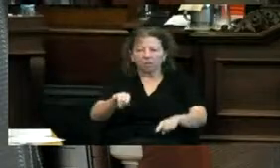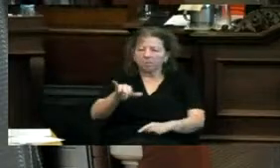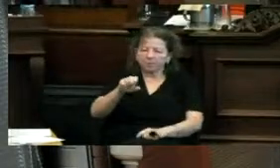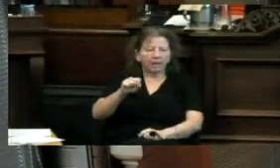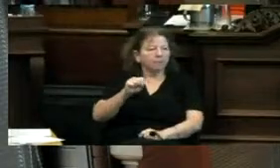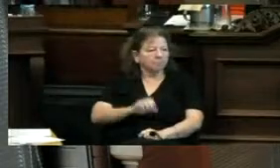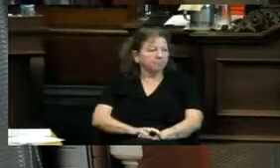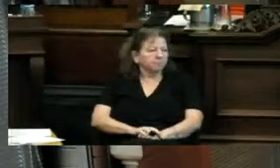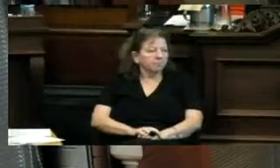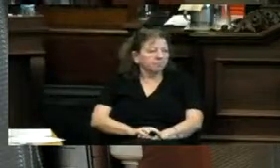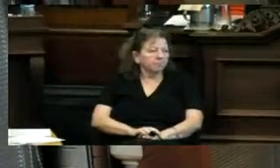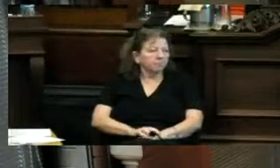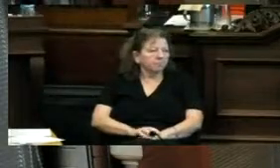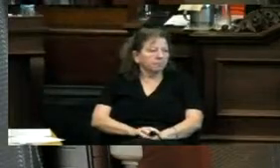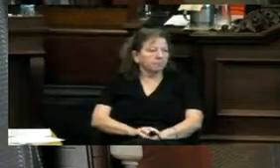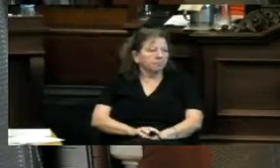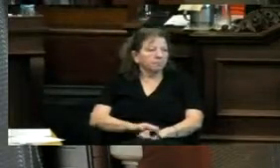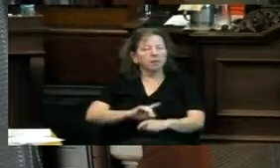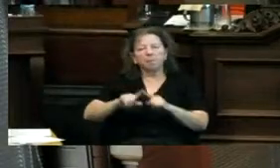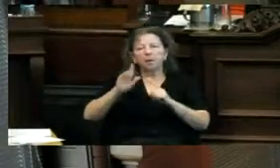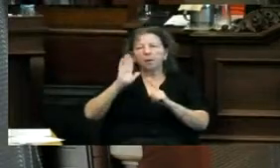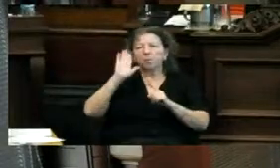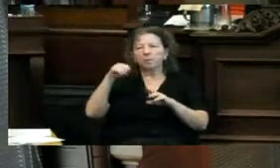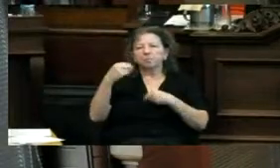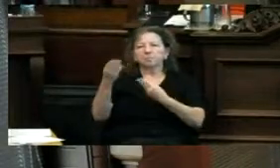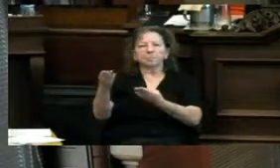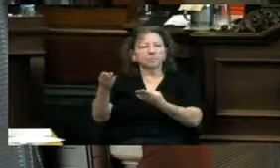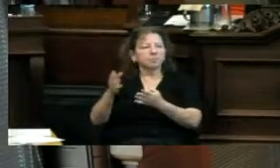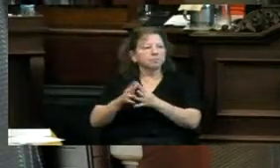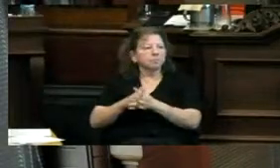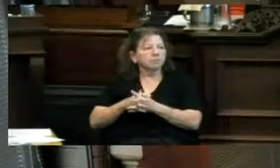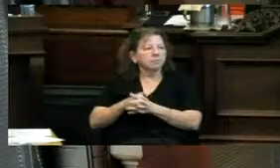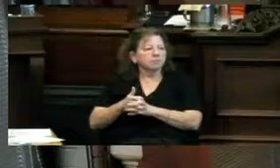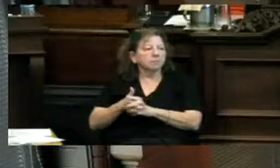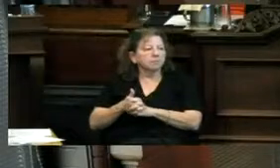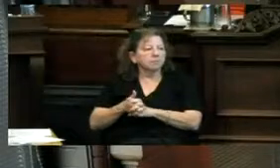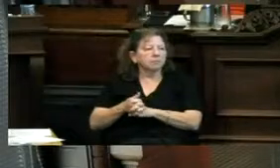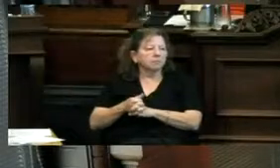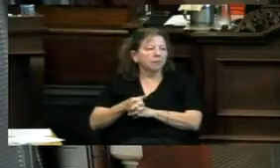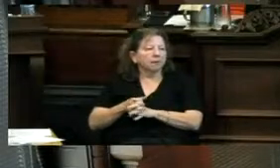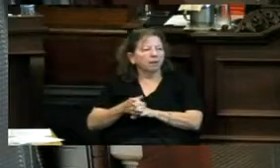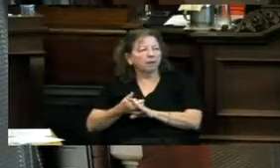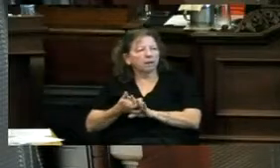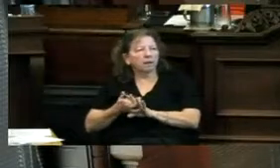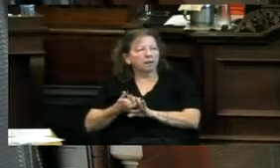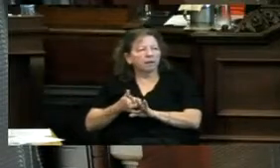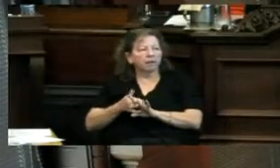to me, but I it rings a bell. I